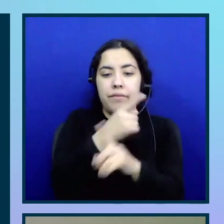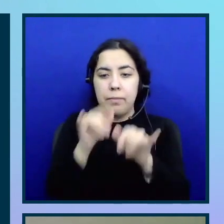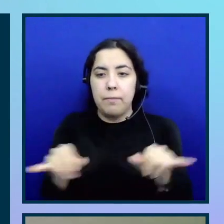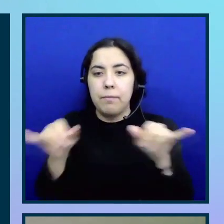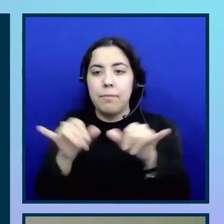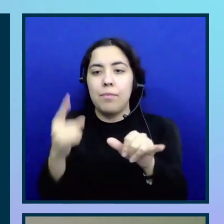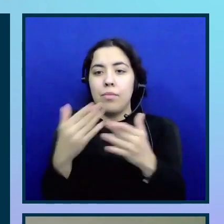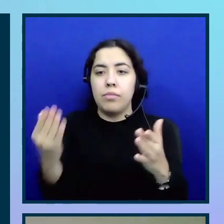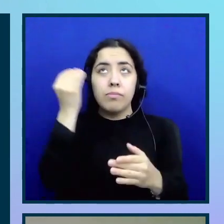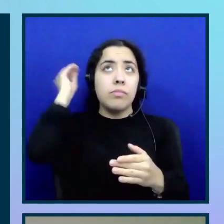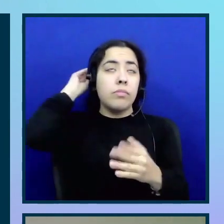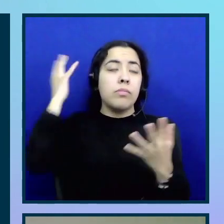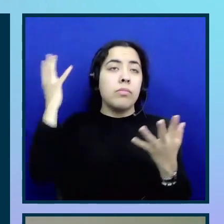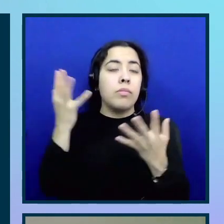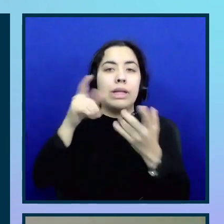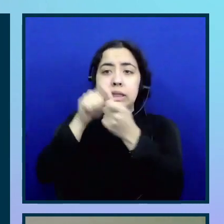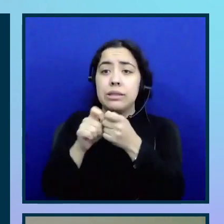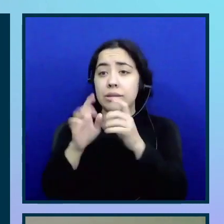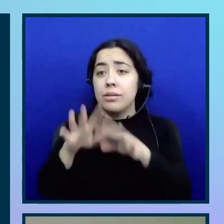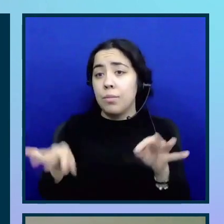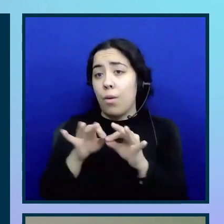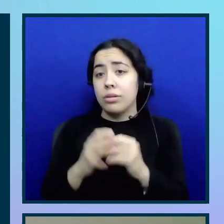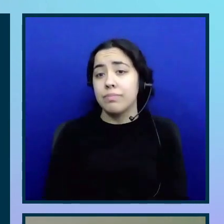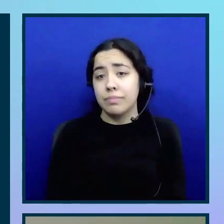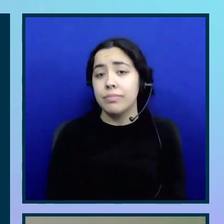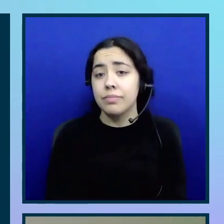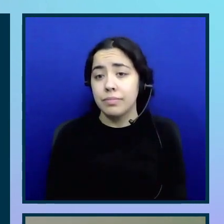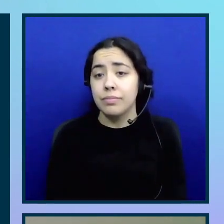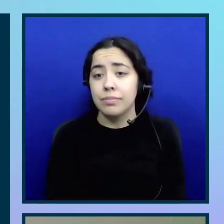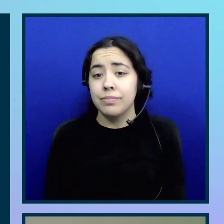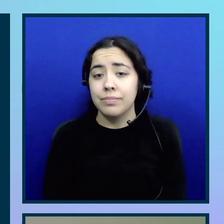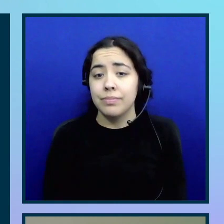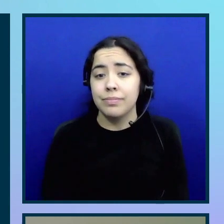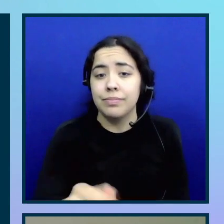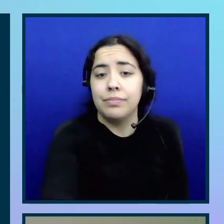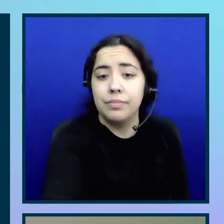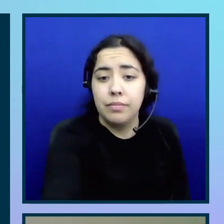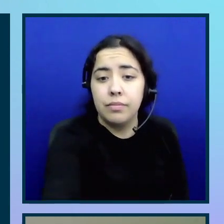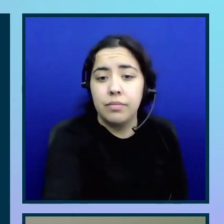was like, details matter so much. There is a death by a 1,000 cuts in here,